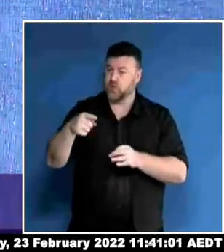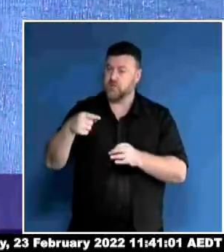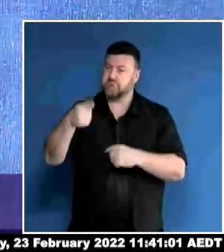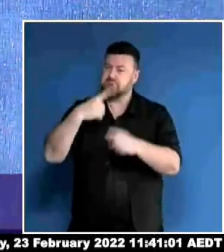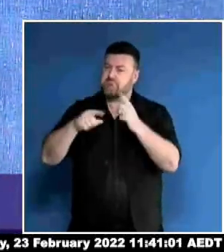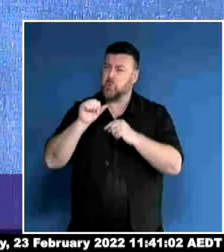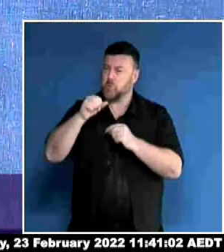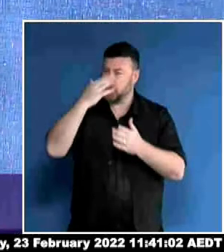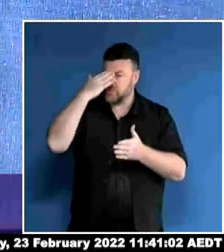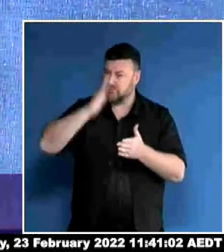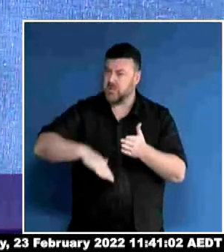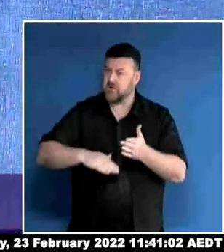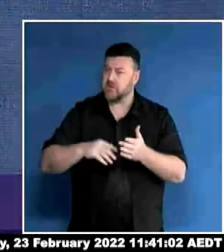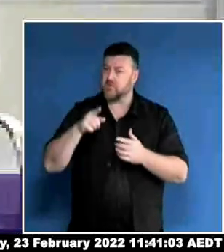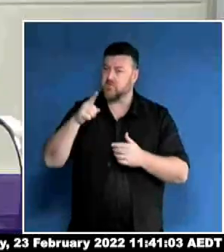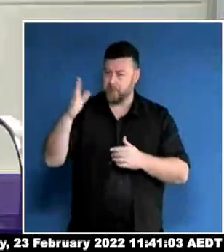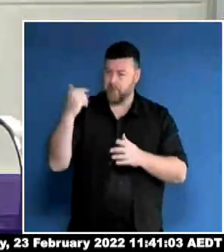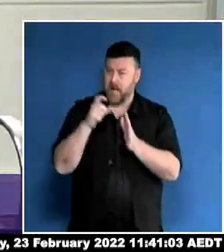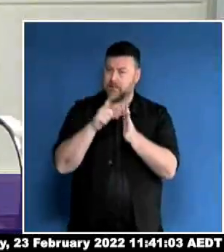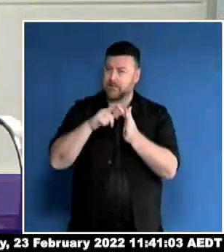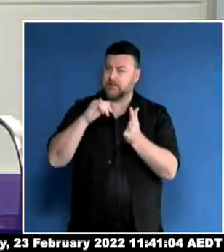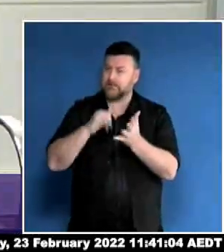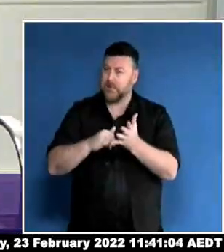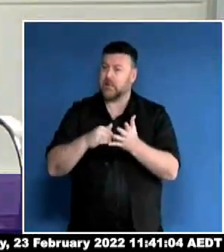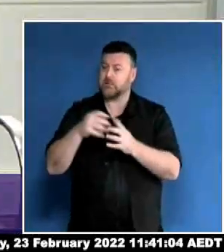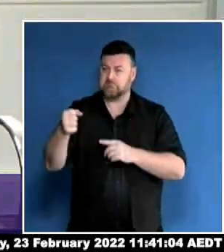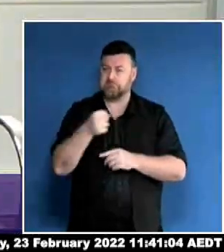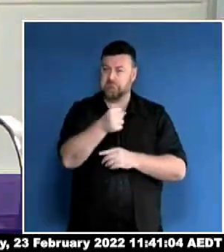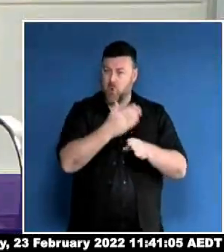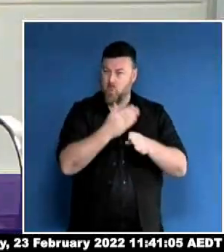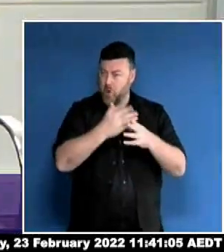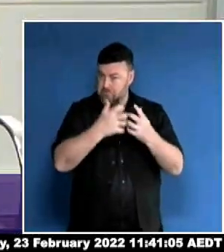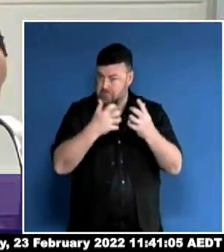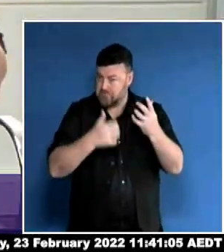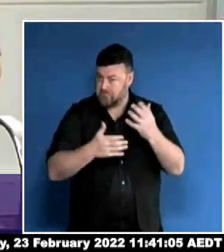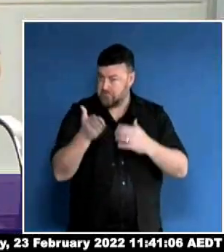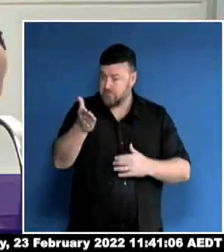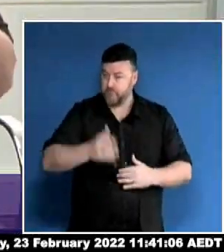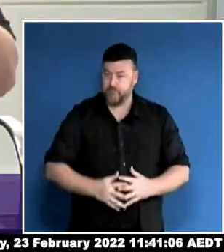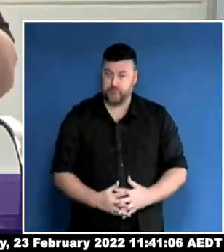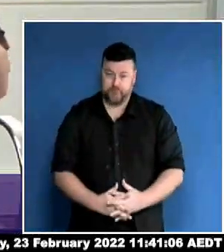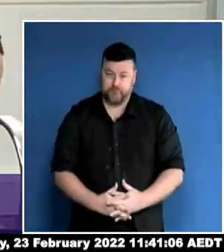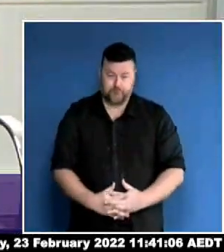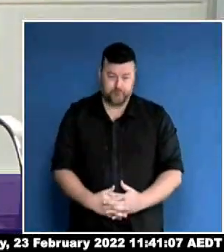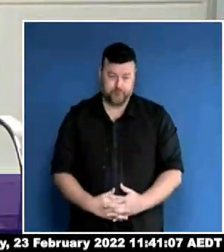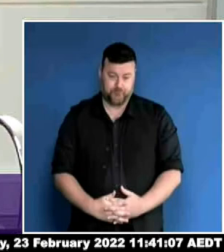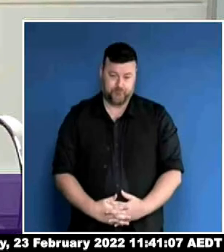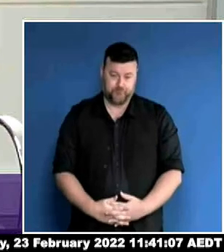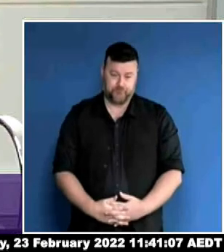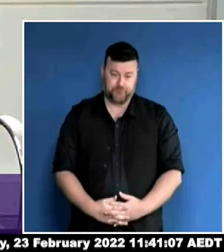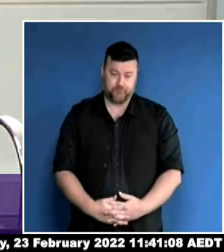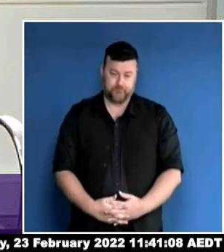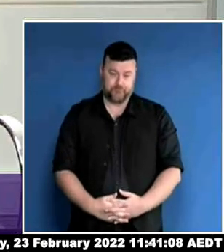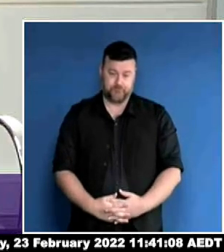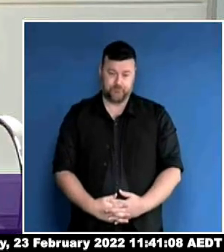Certainly.